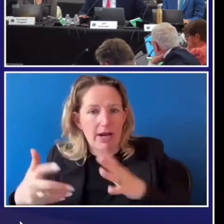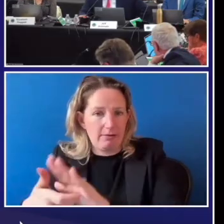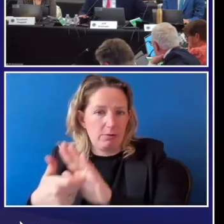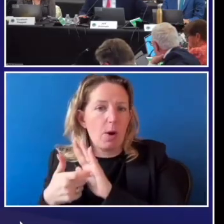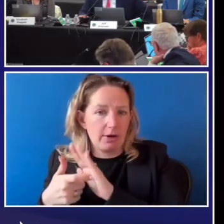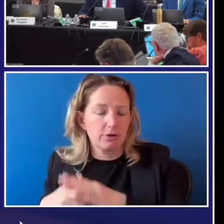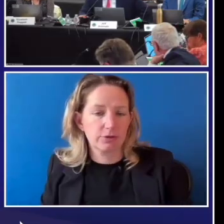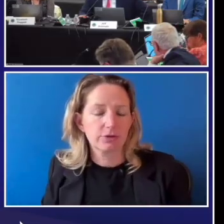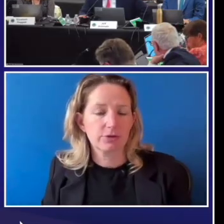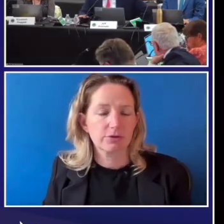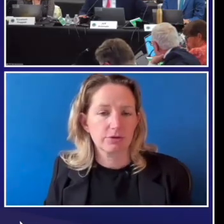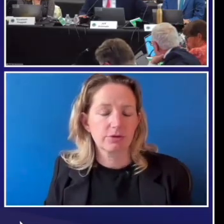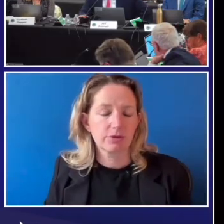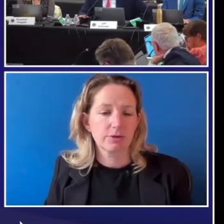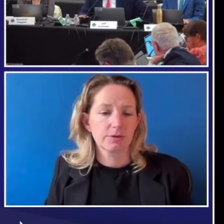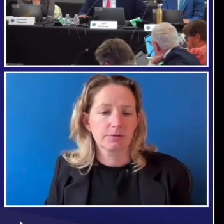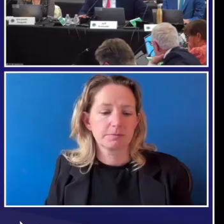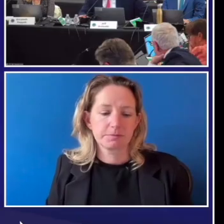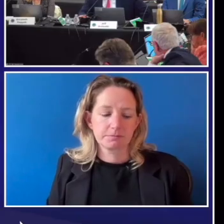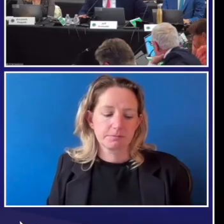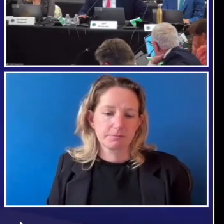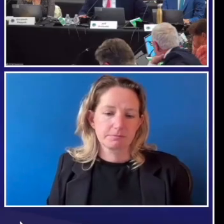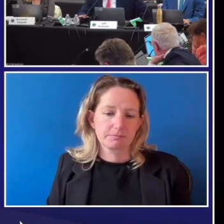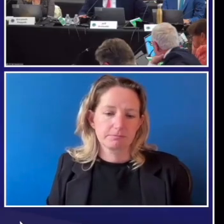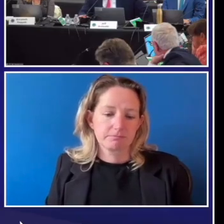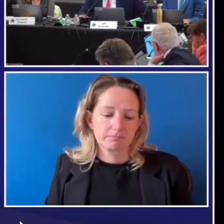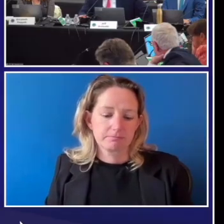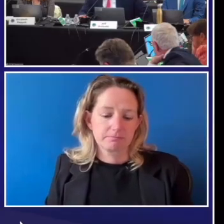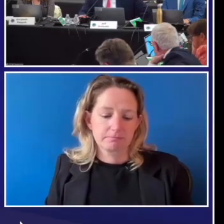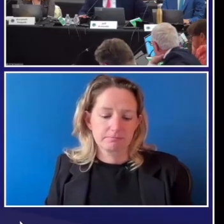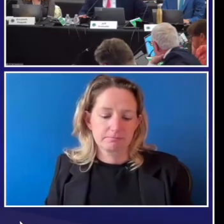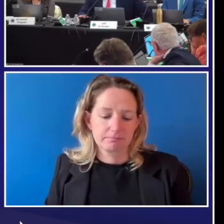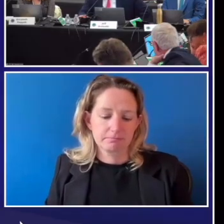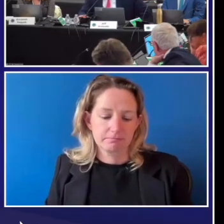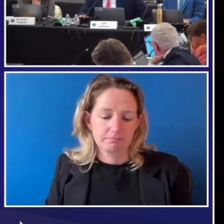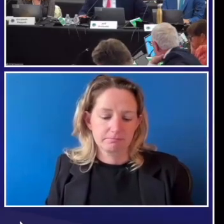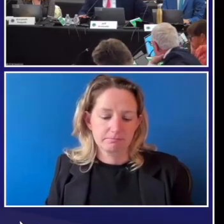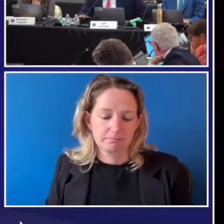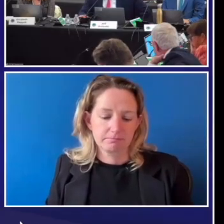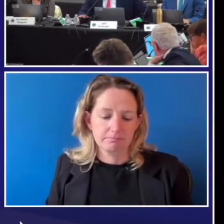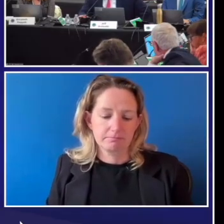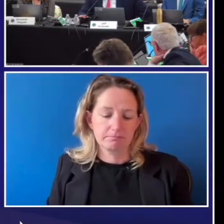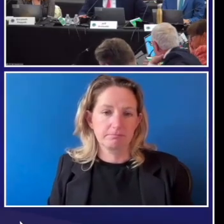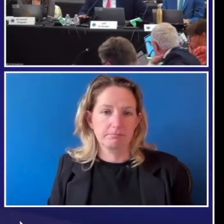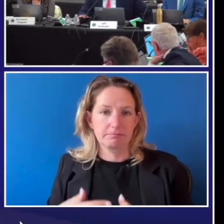a, you know, it could be a, a, um, a non Department of Education program where there's no active